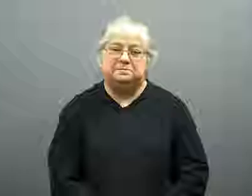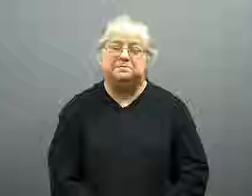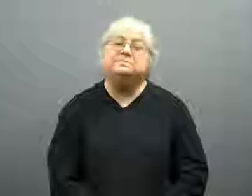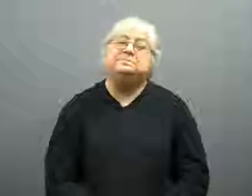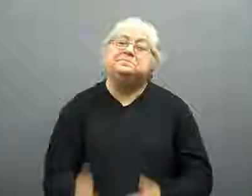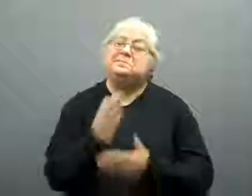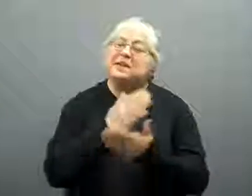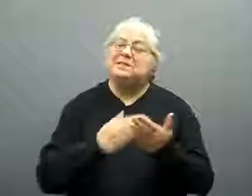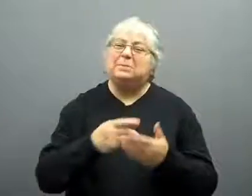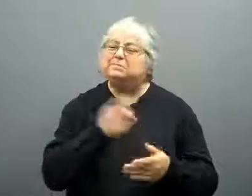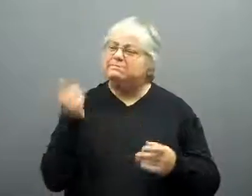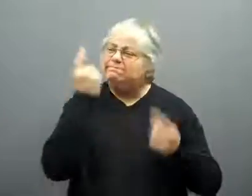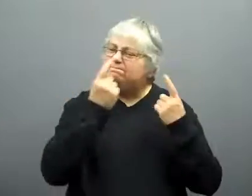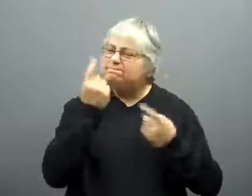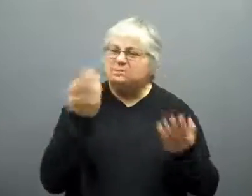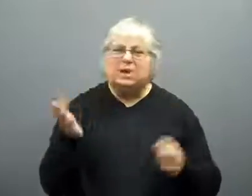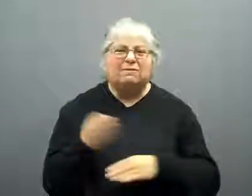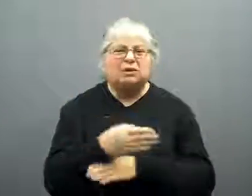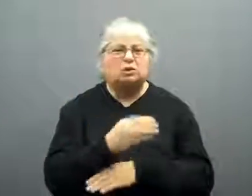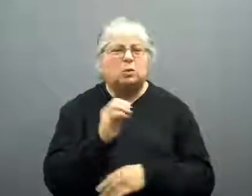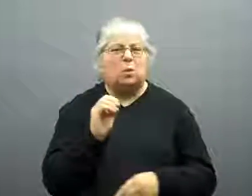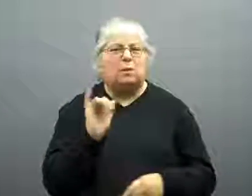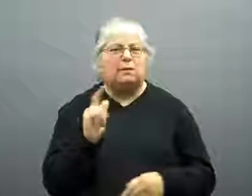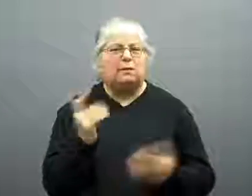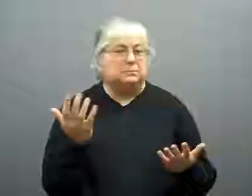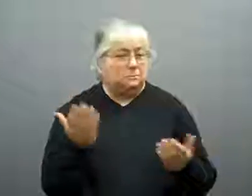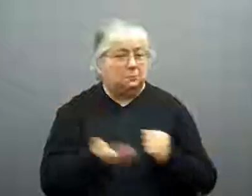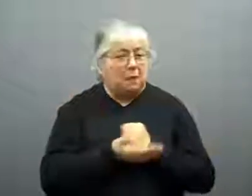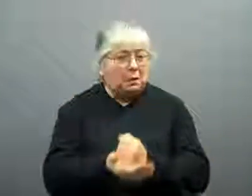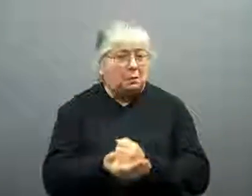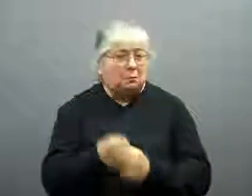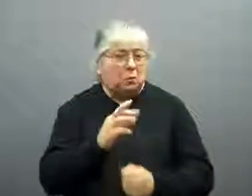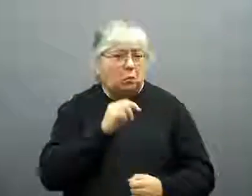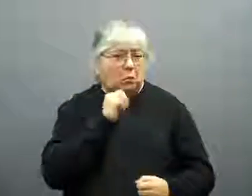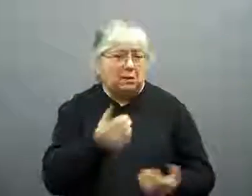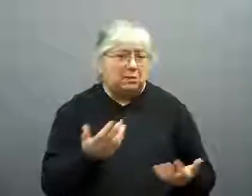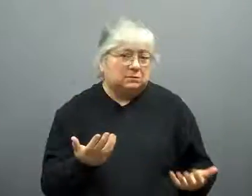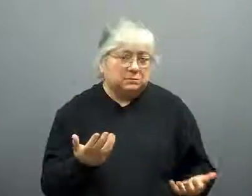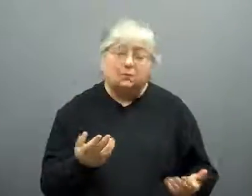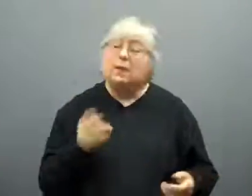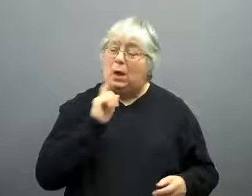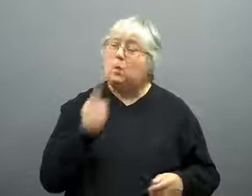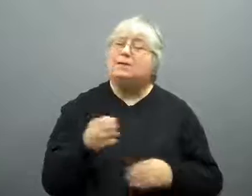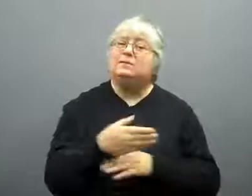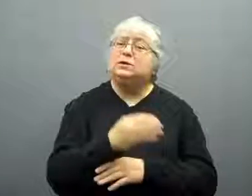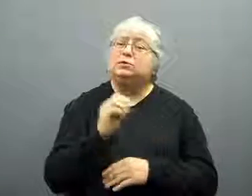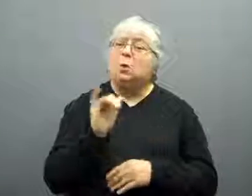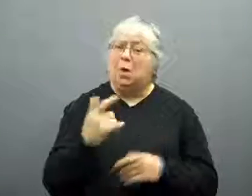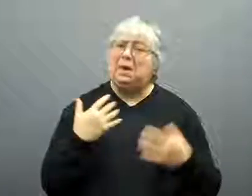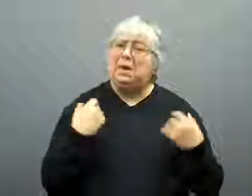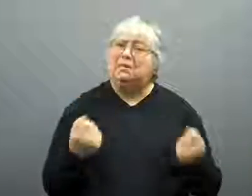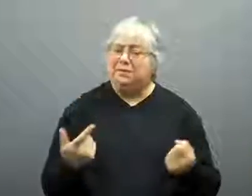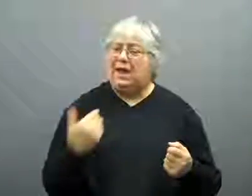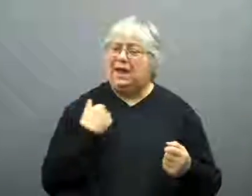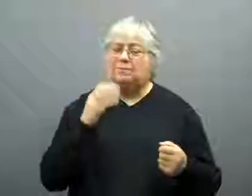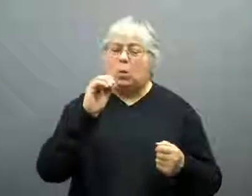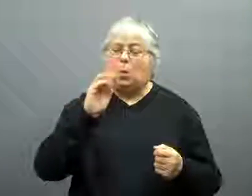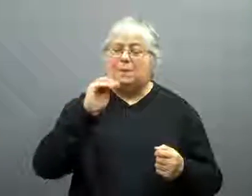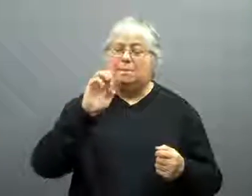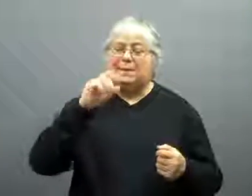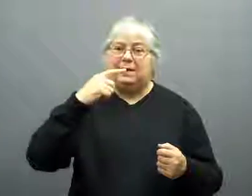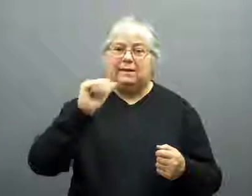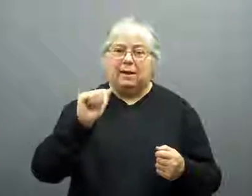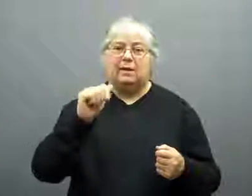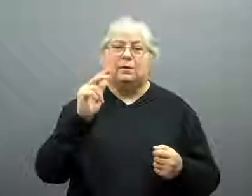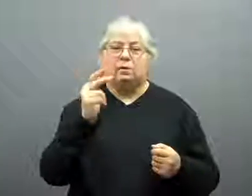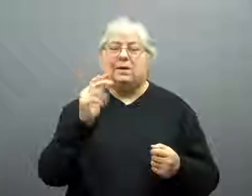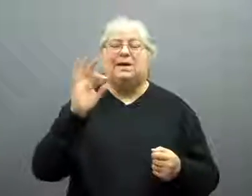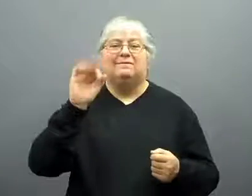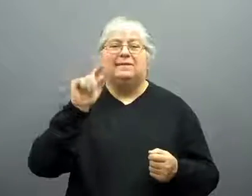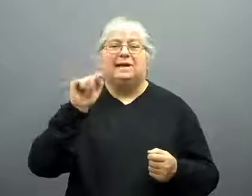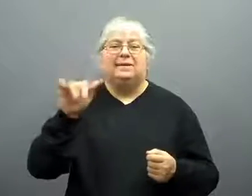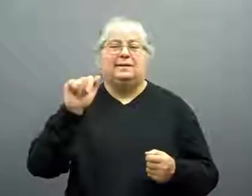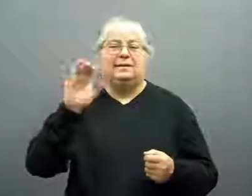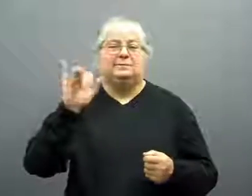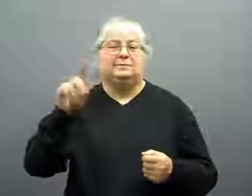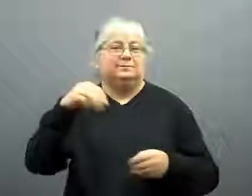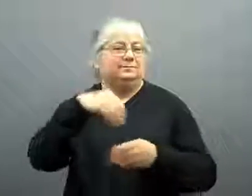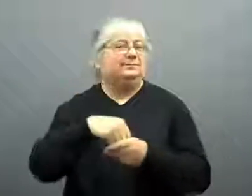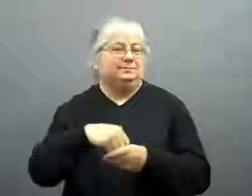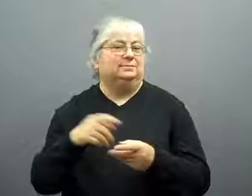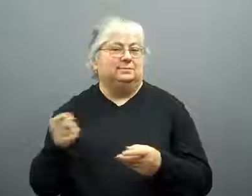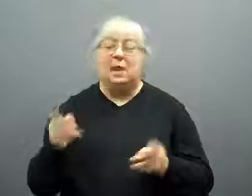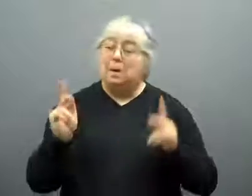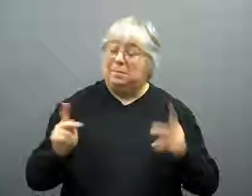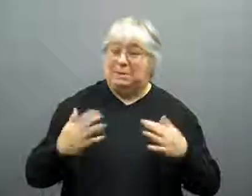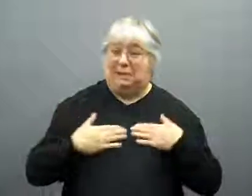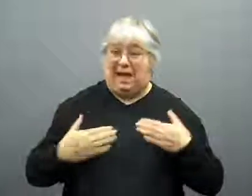Some of you have wondered about fish oil. Does it help?